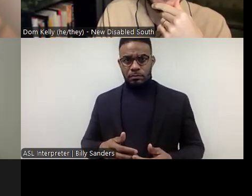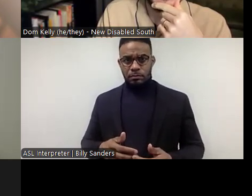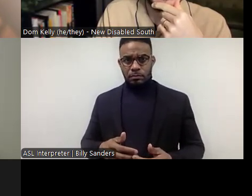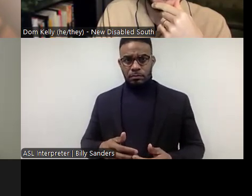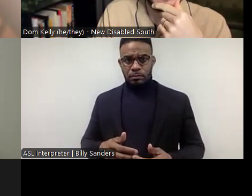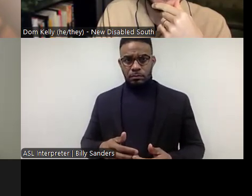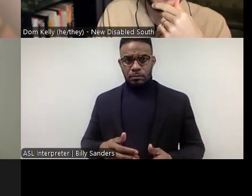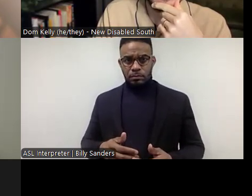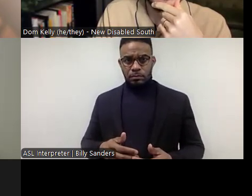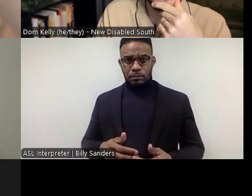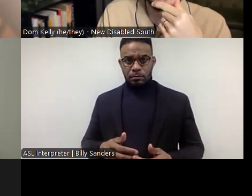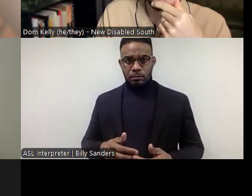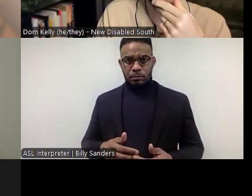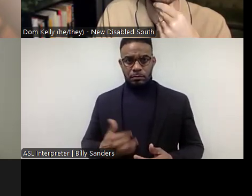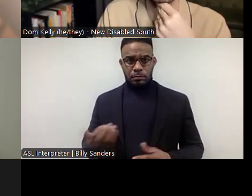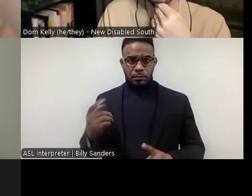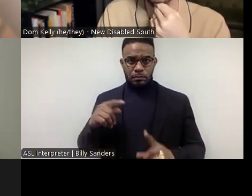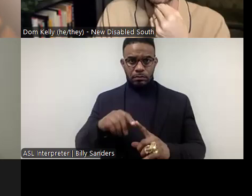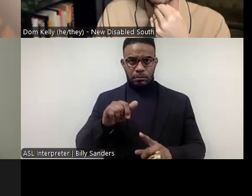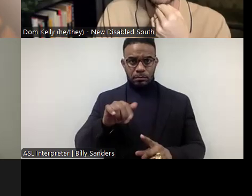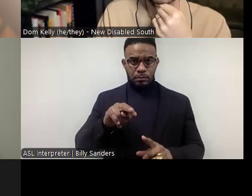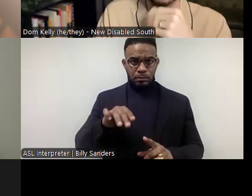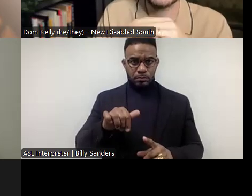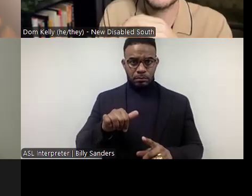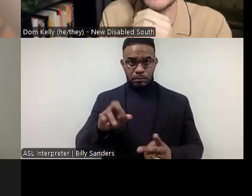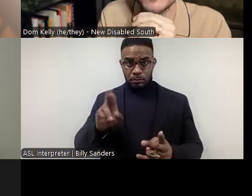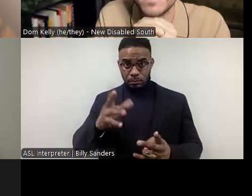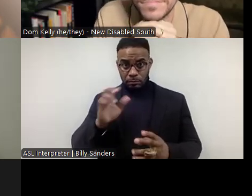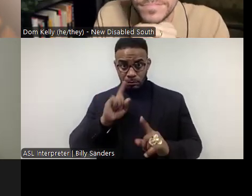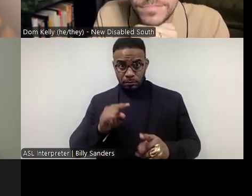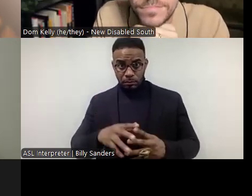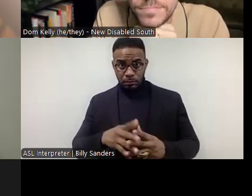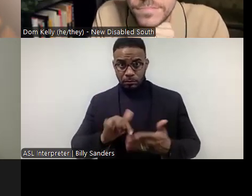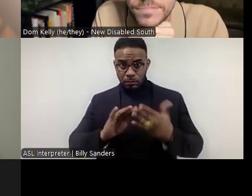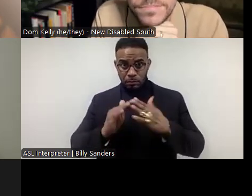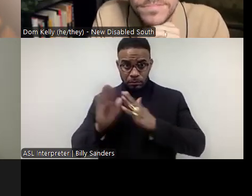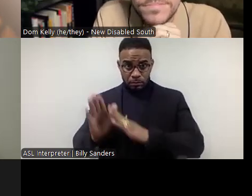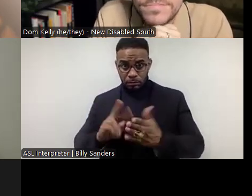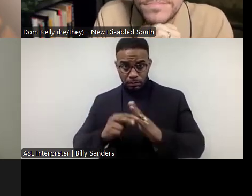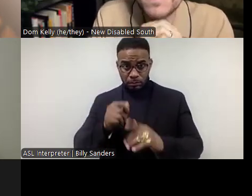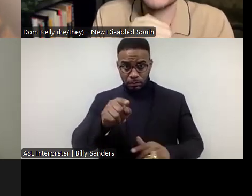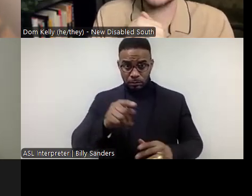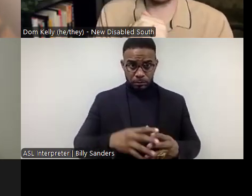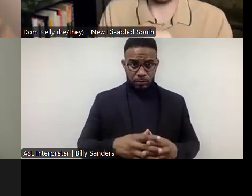Okay. We're going to keep coming back to Anita.